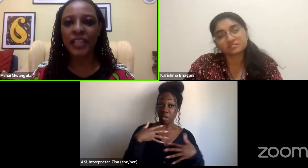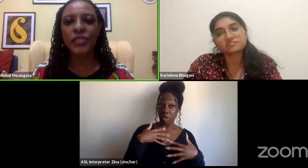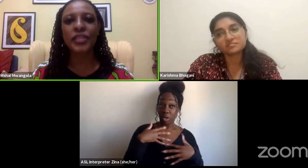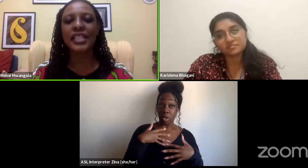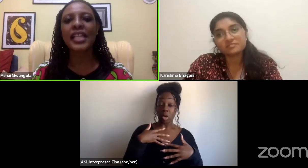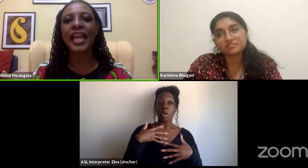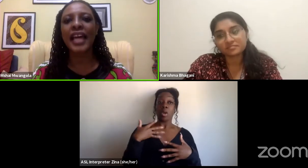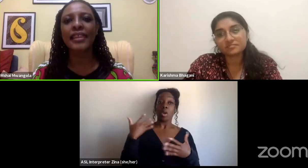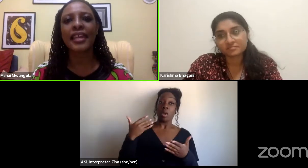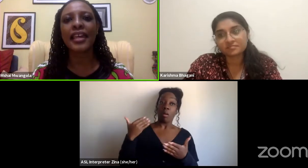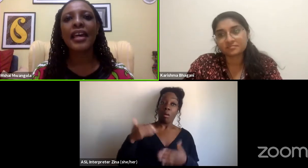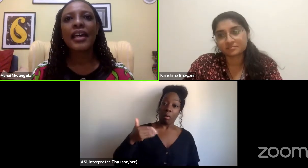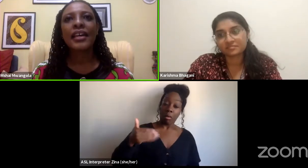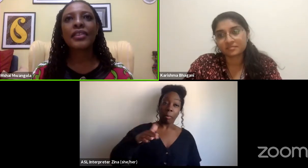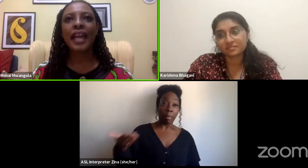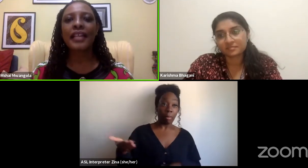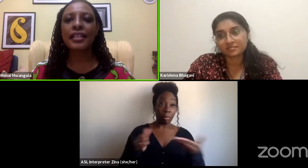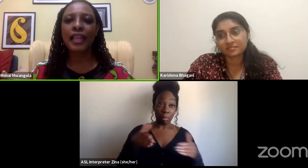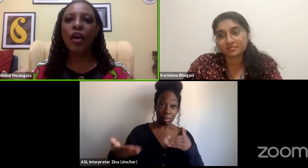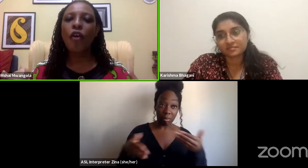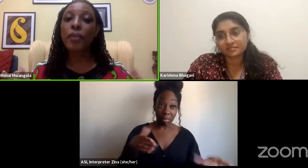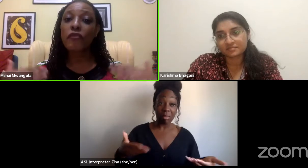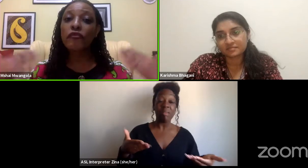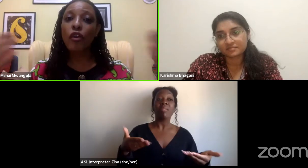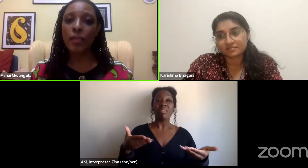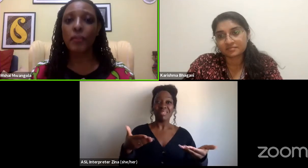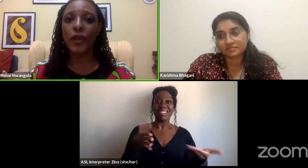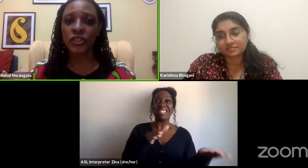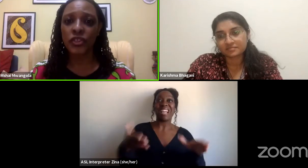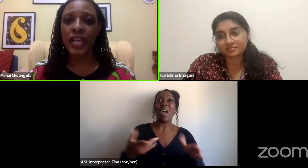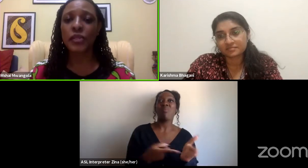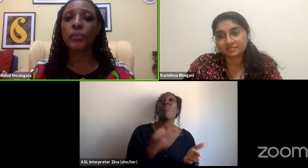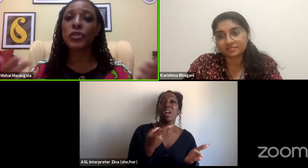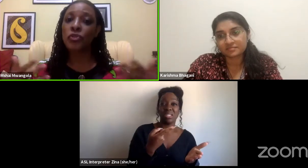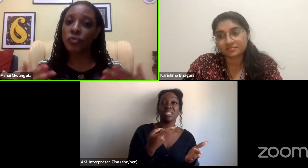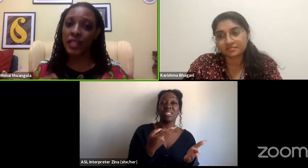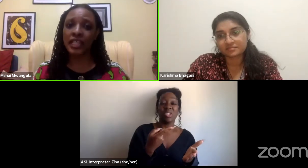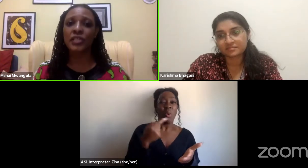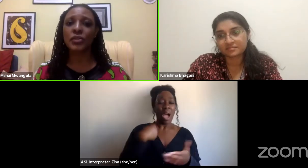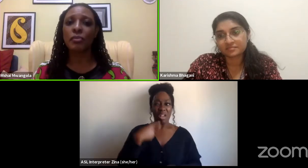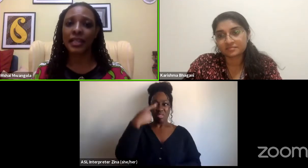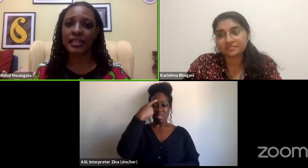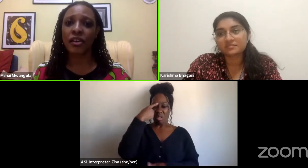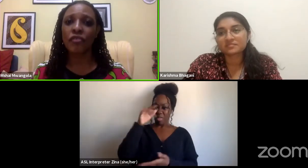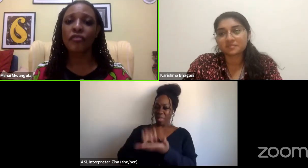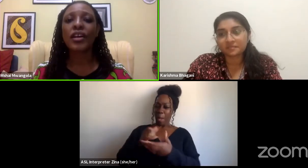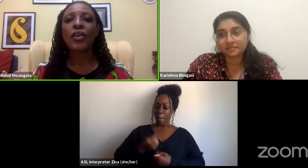And to this day, I think, that thing of performing poetry as opposed to reading it to myself